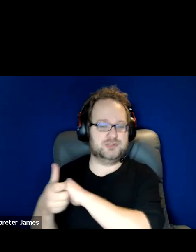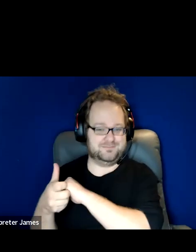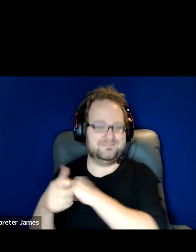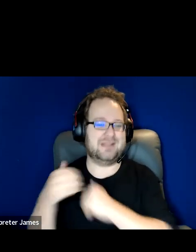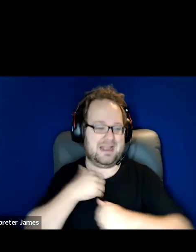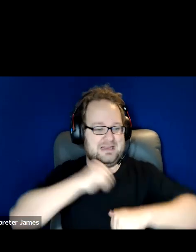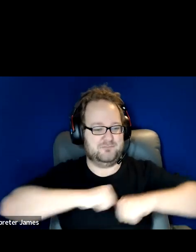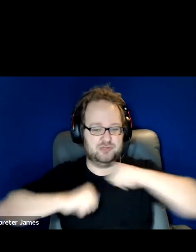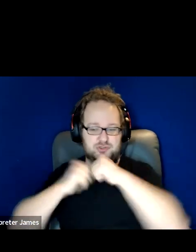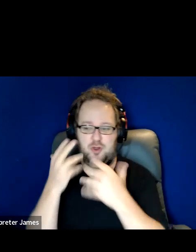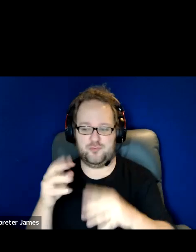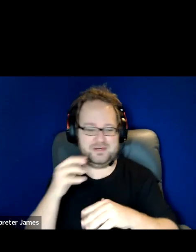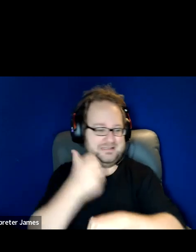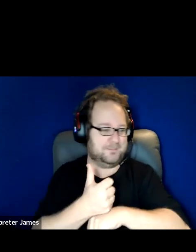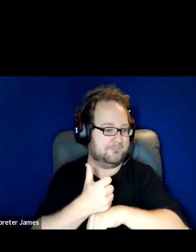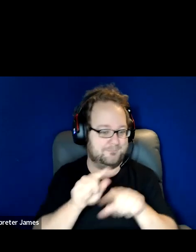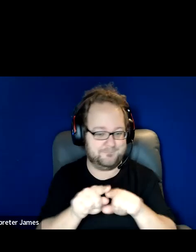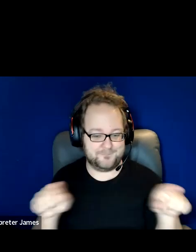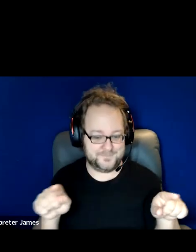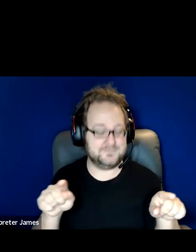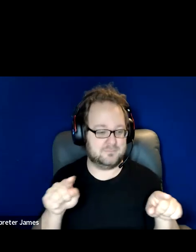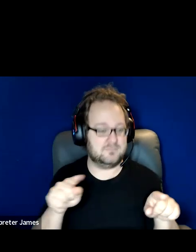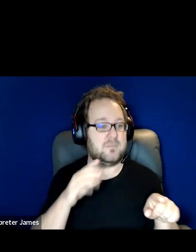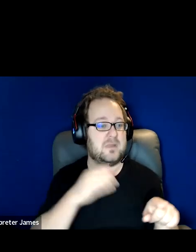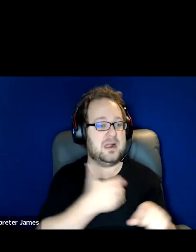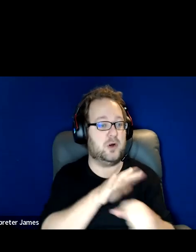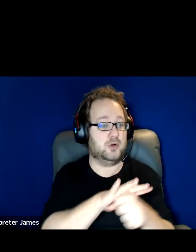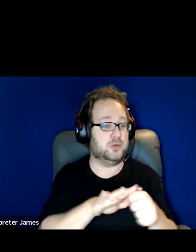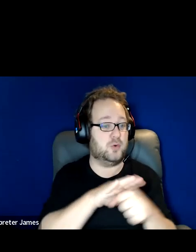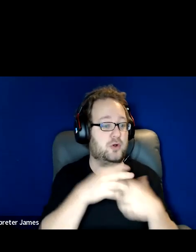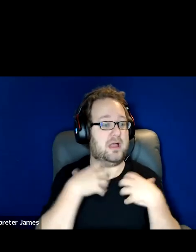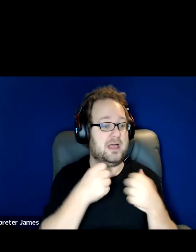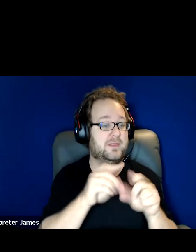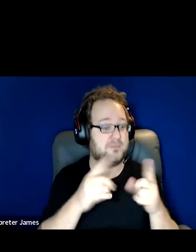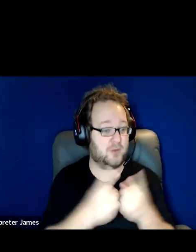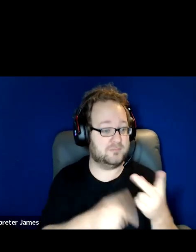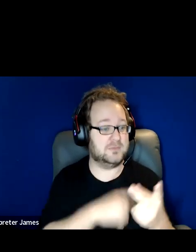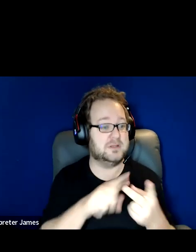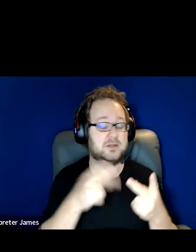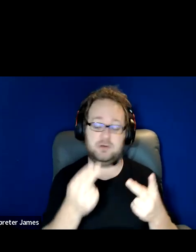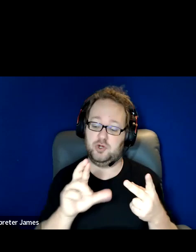jurisdiction immunization awardees, our local health departments and our HRSA health centers to provide no